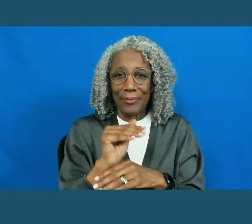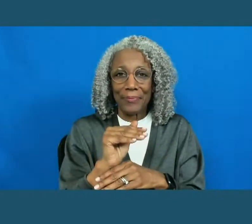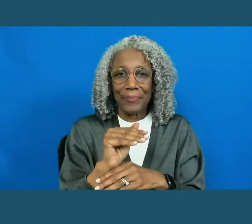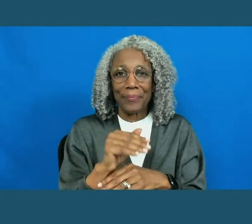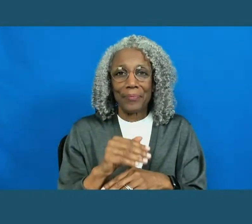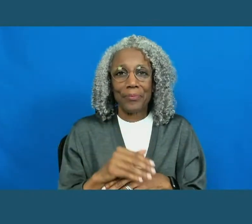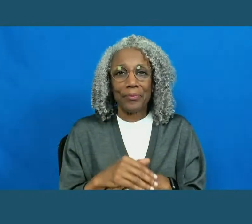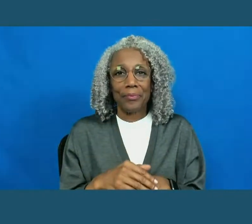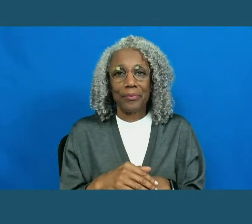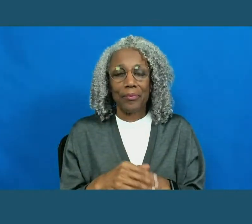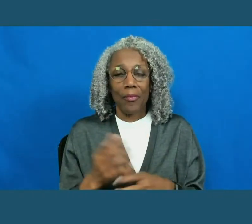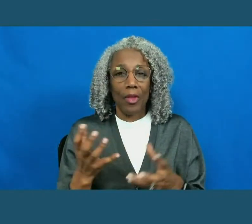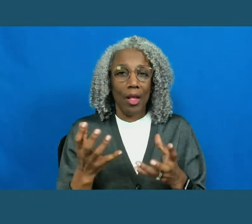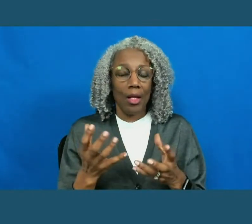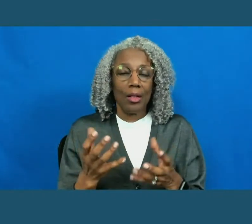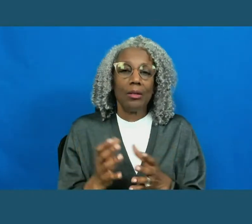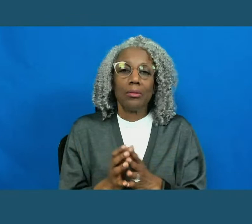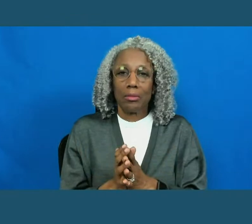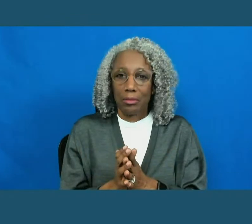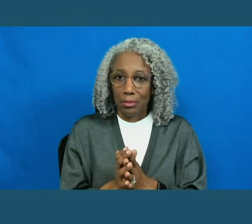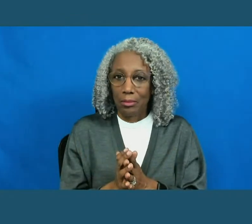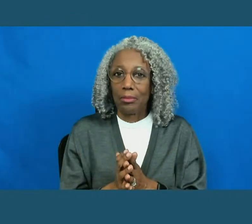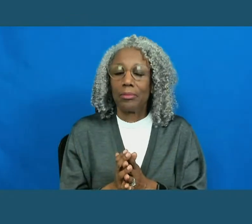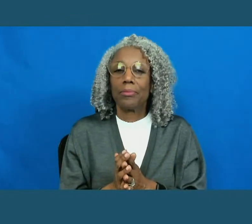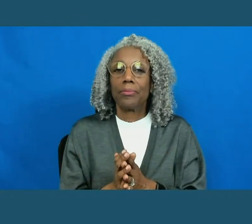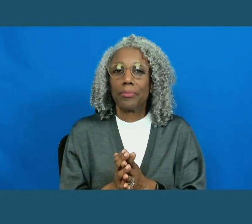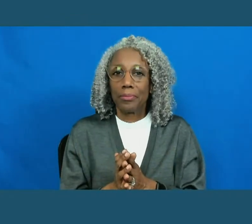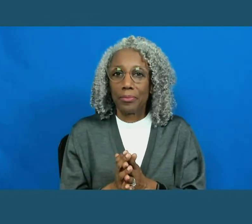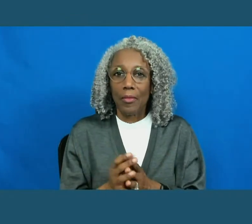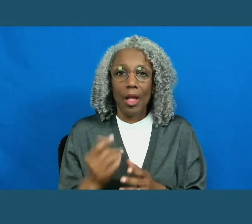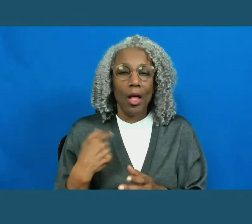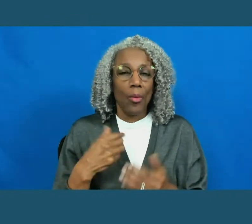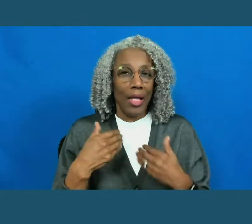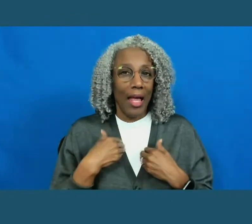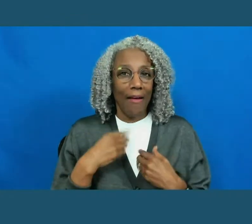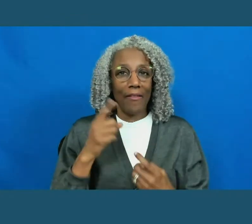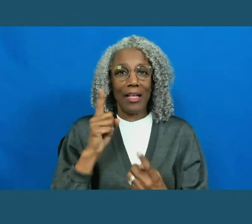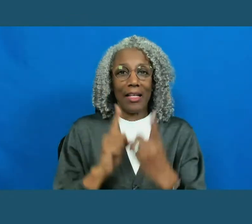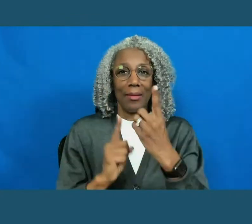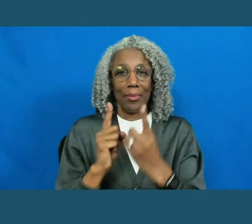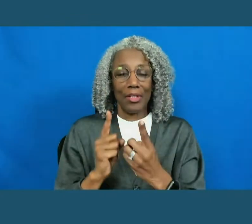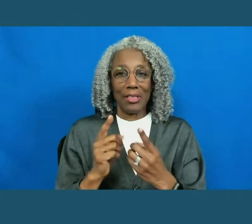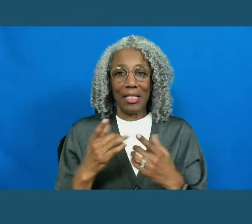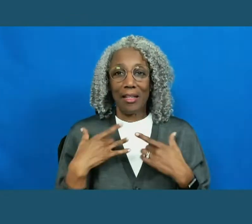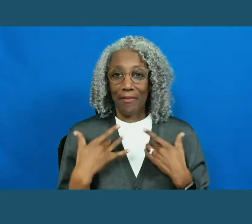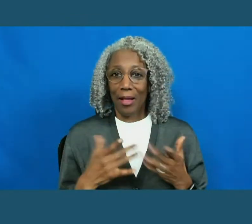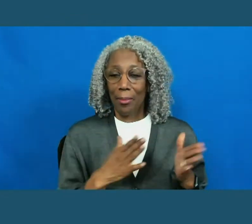for Extending your time with us this evening. Um I do want to.